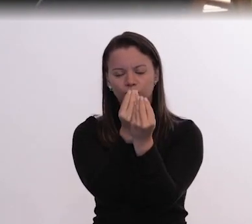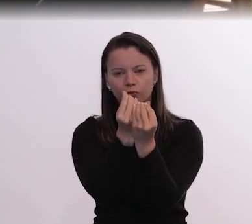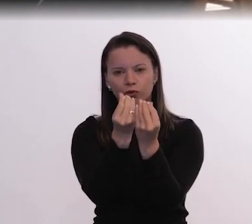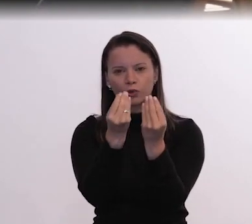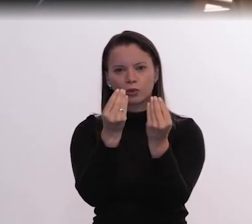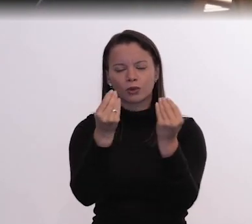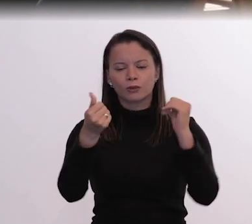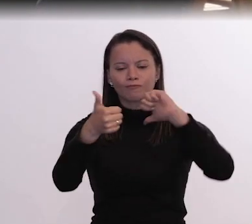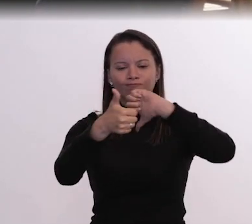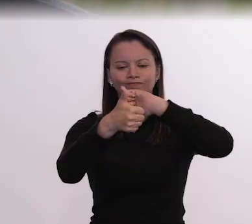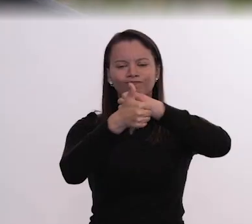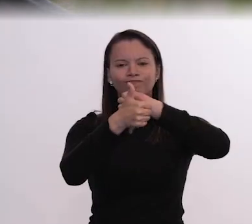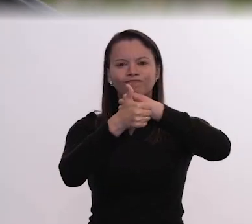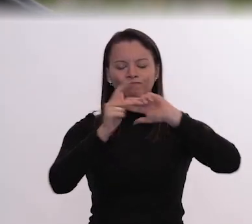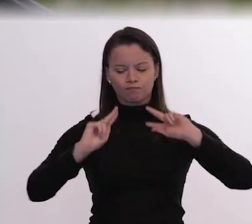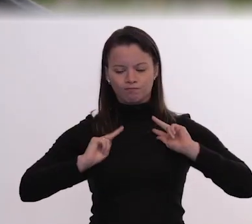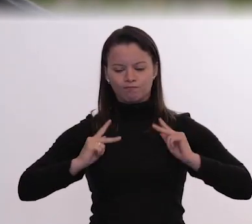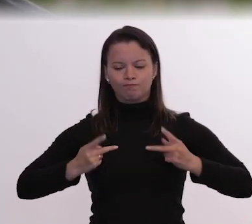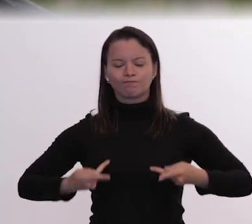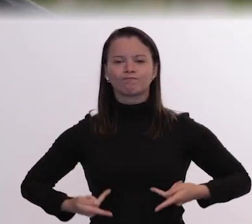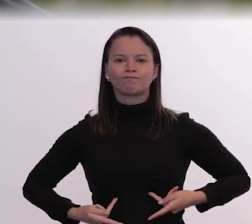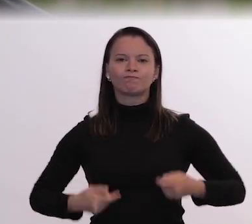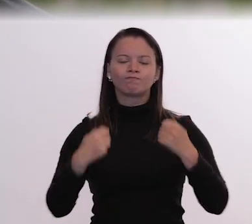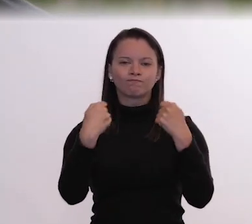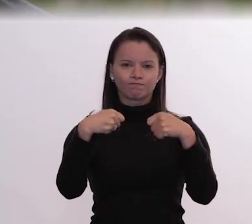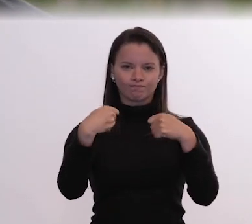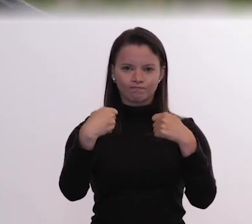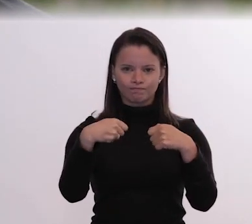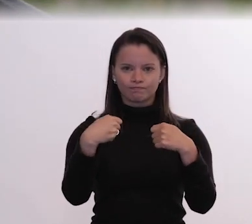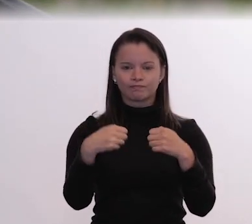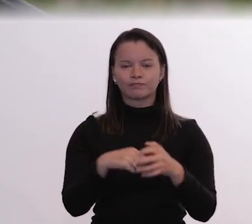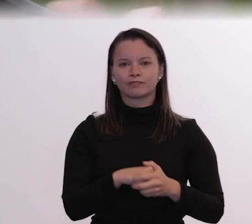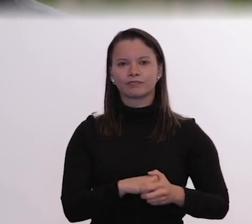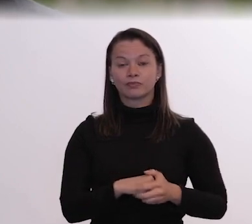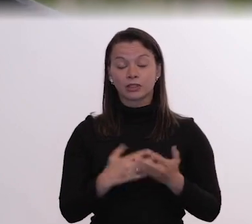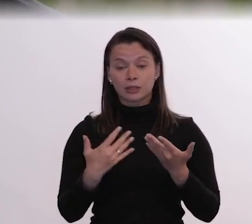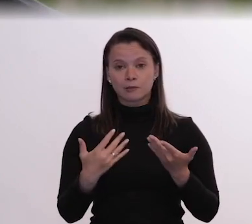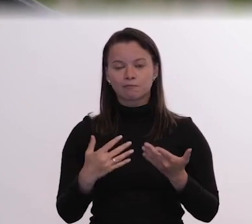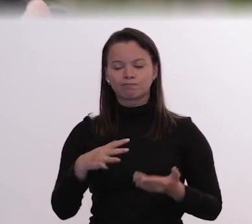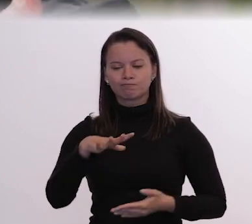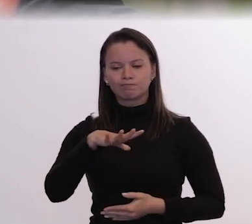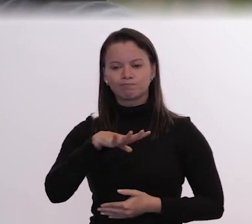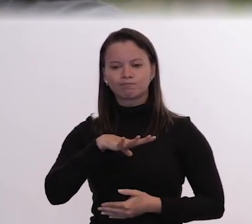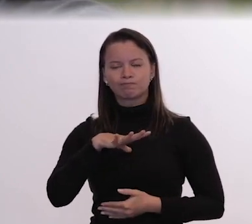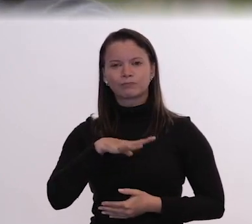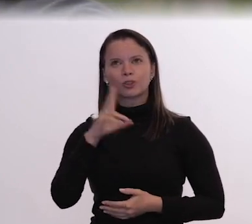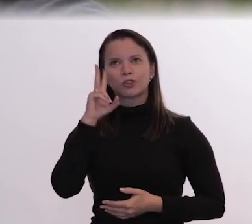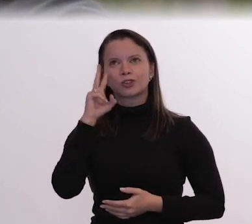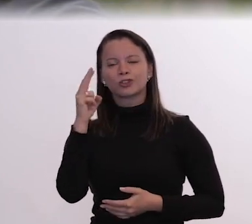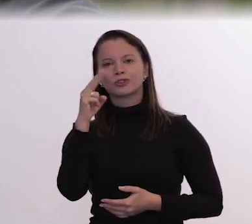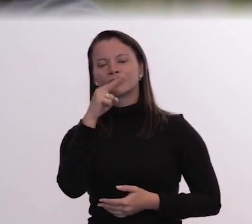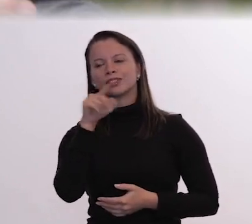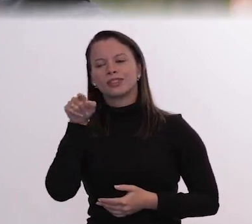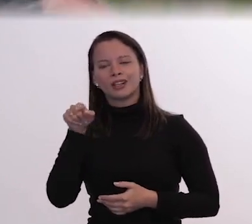to human beings, so that they could transform the city in what we saw on Paulista Avenue. In the São Paulo Museum of Art.